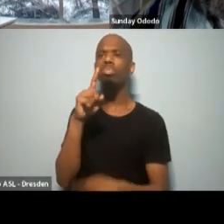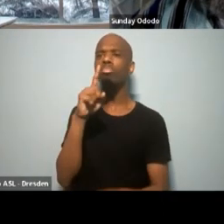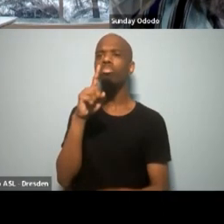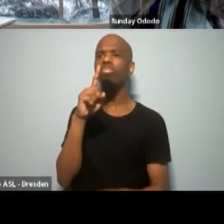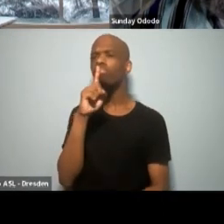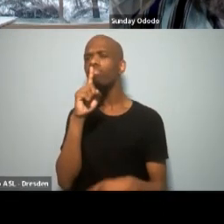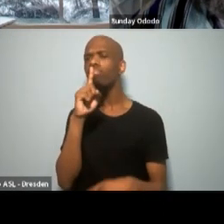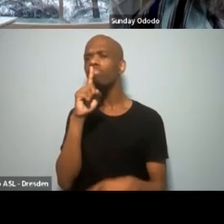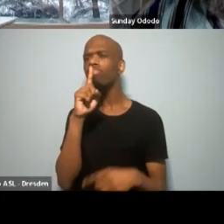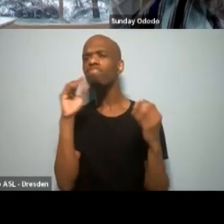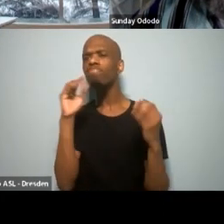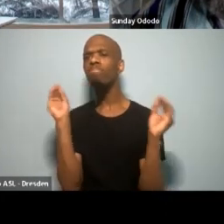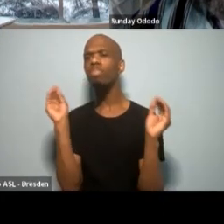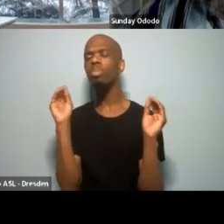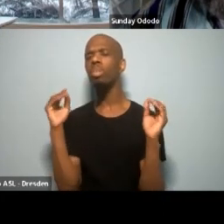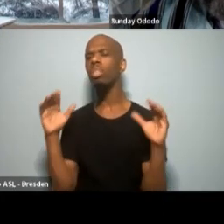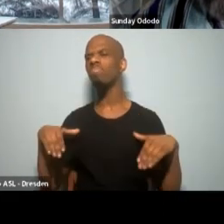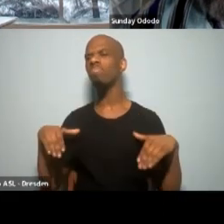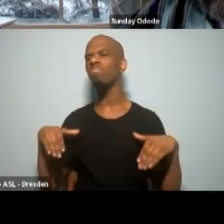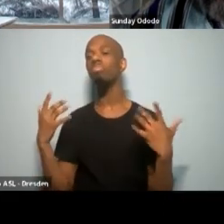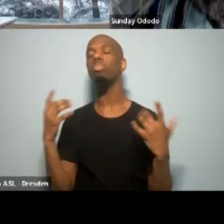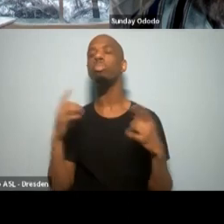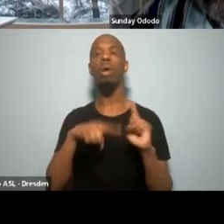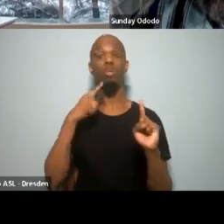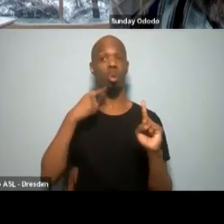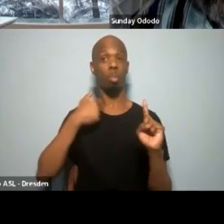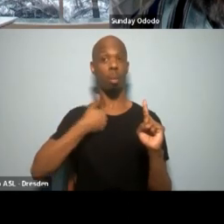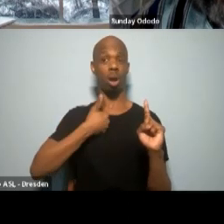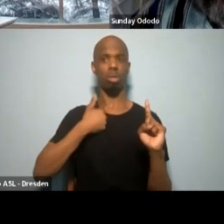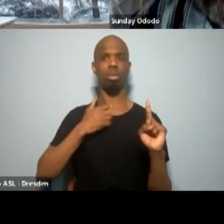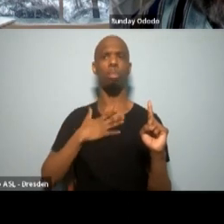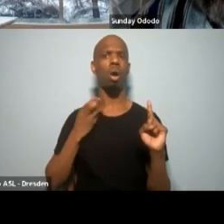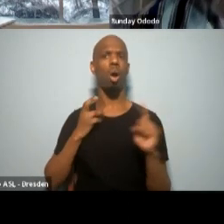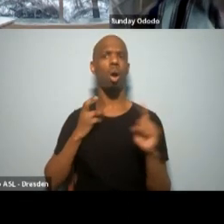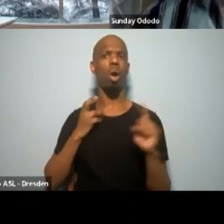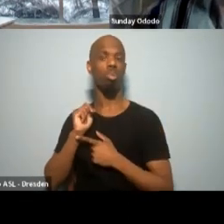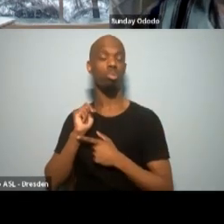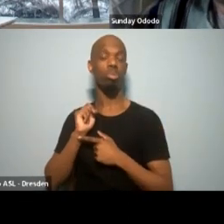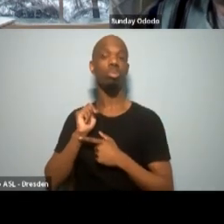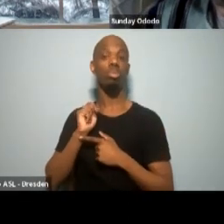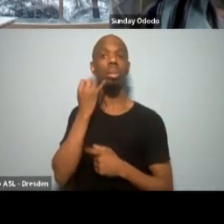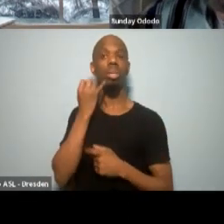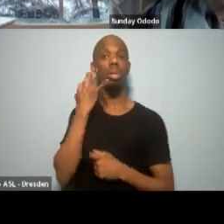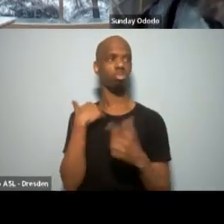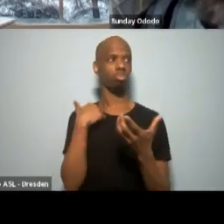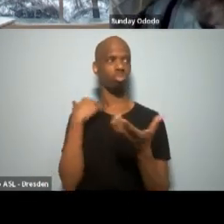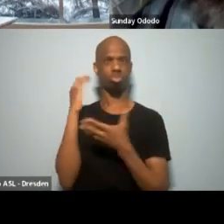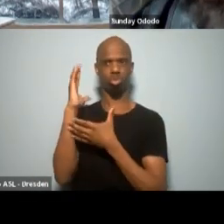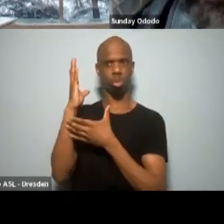My own question here to the editors, as well as to the speakers, is with regards to soft power